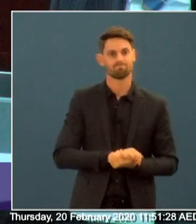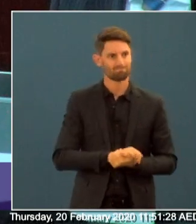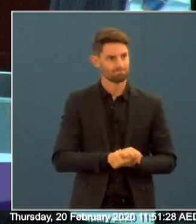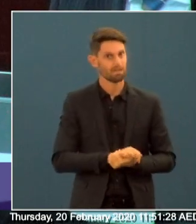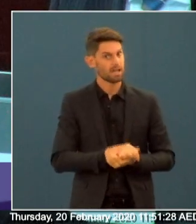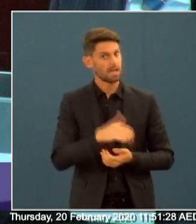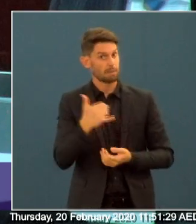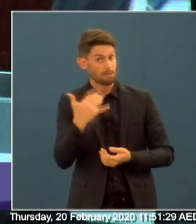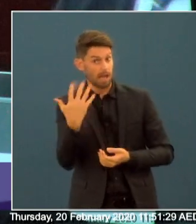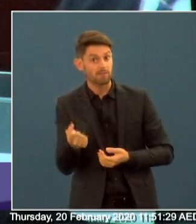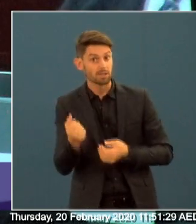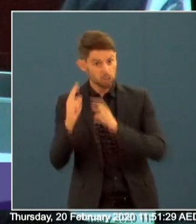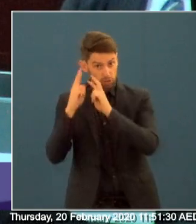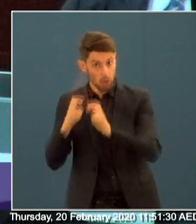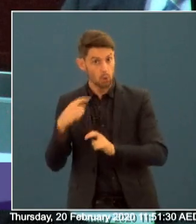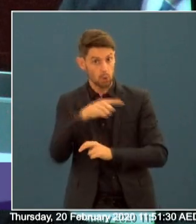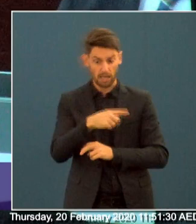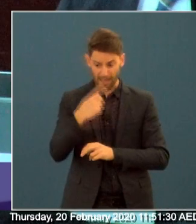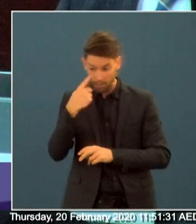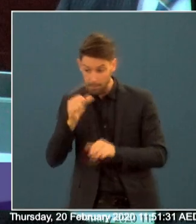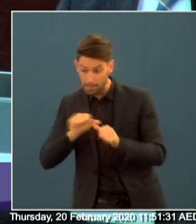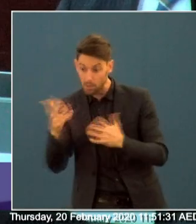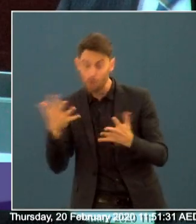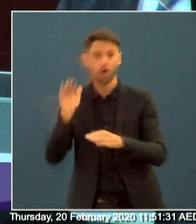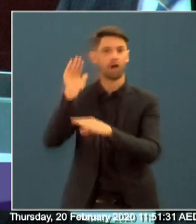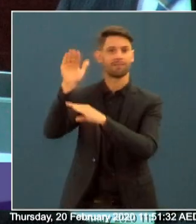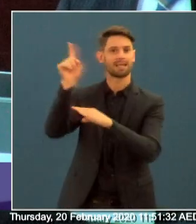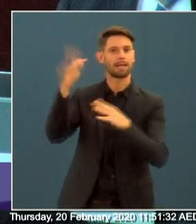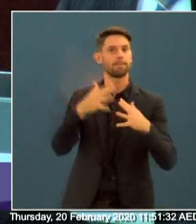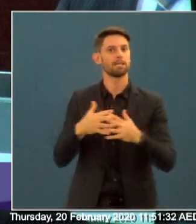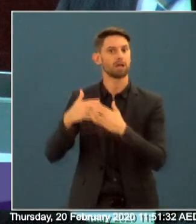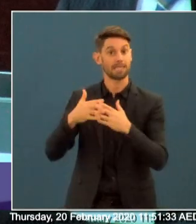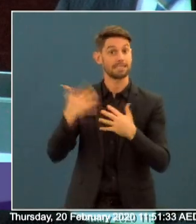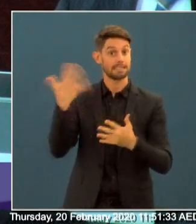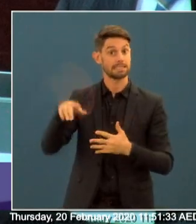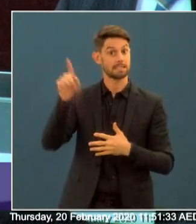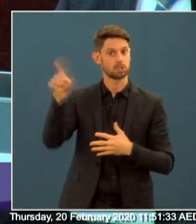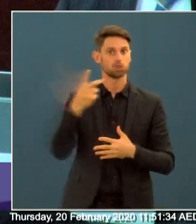you look to the US again for a study done in 2015